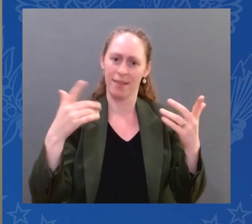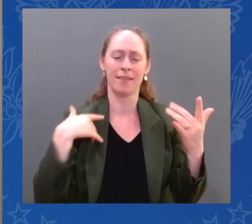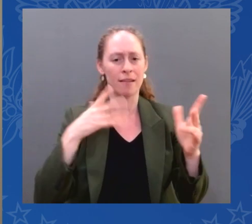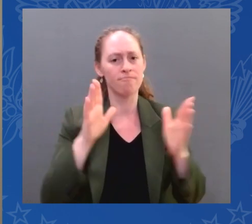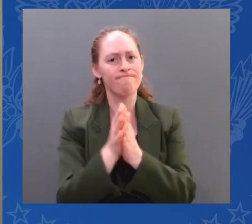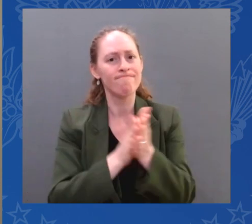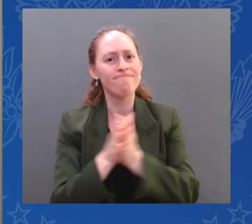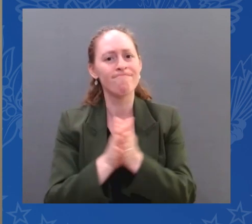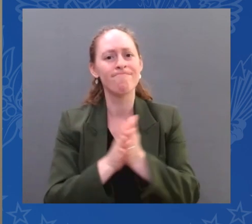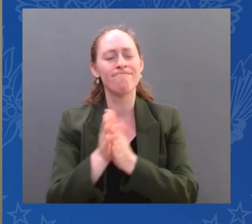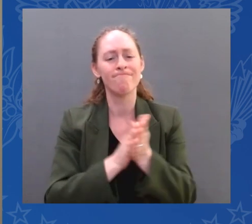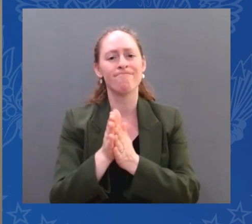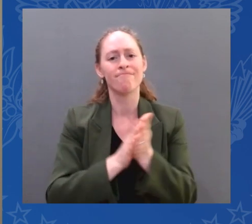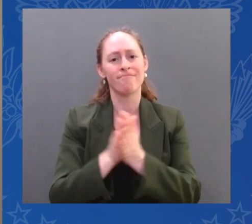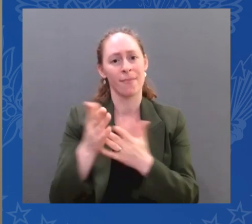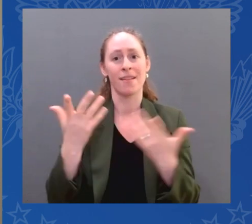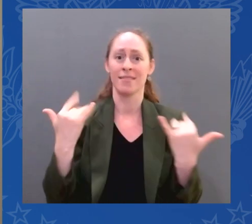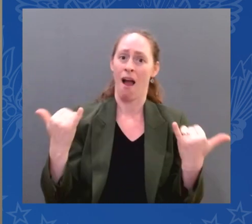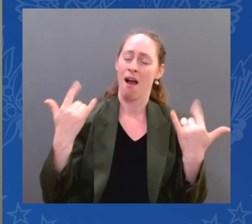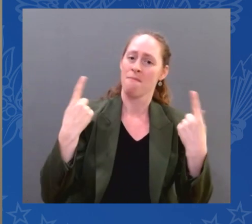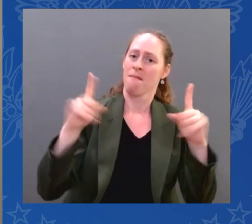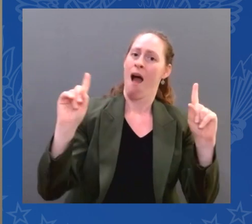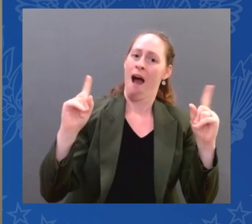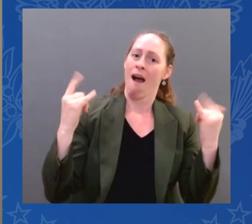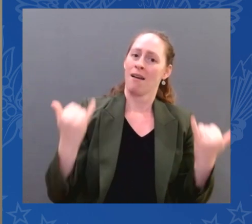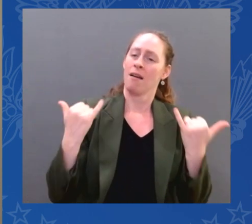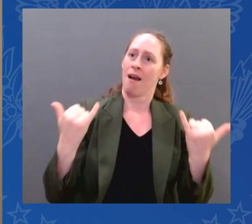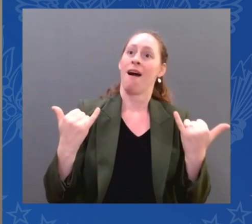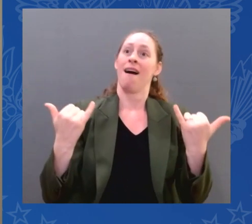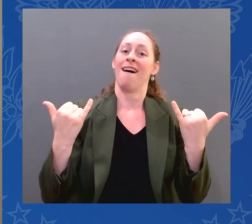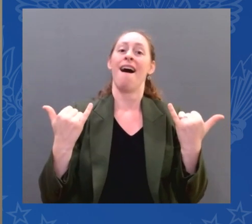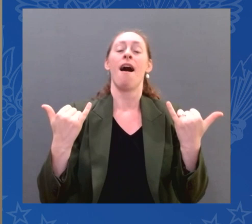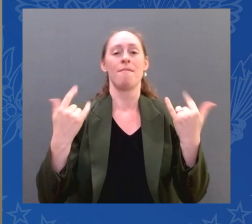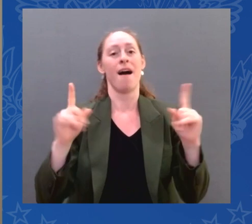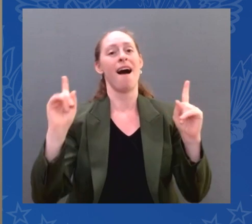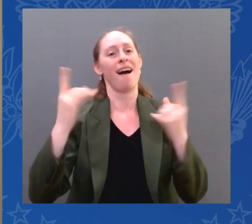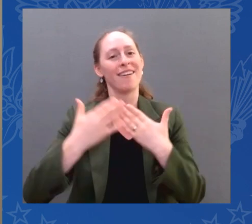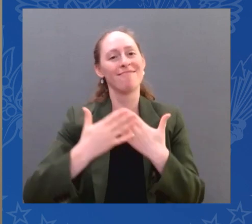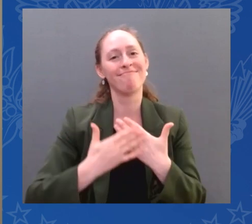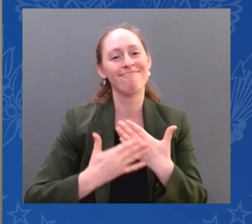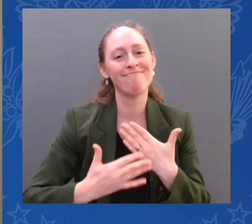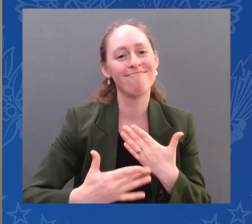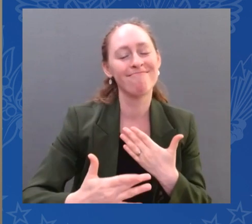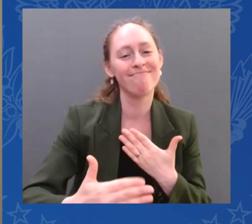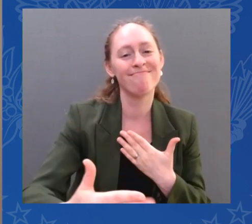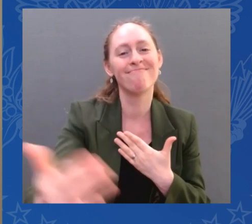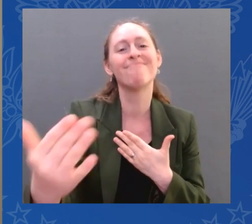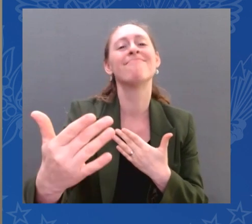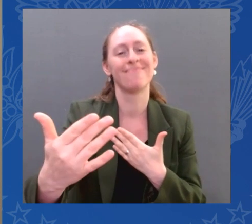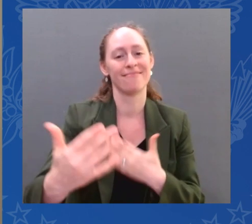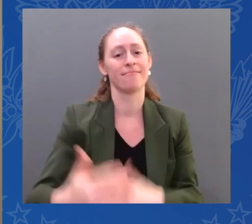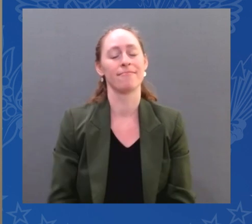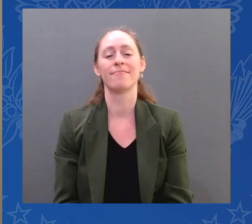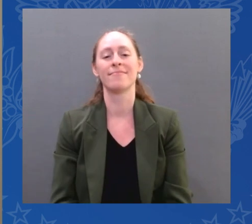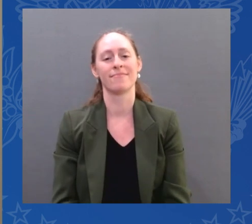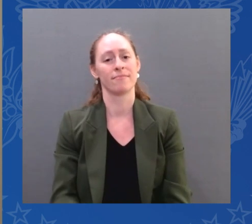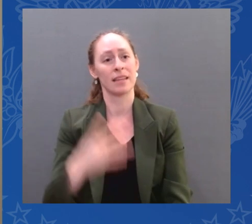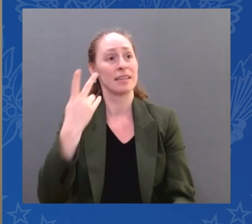but it's good from this point on -- proof that there is nothing beyond our capacity when we work together as the United States of America.